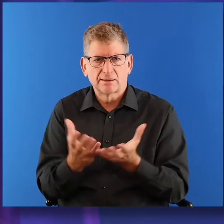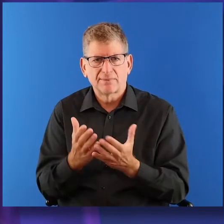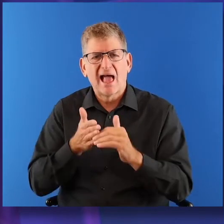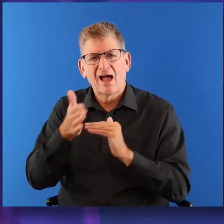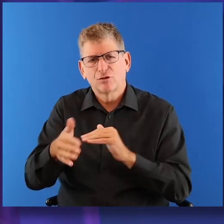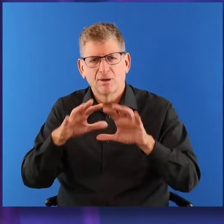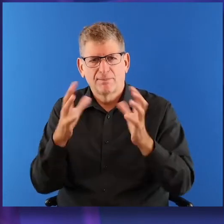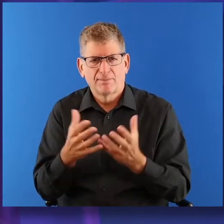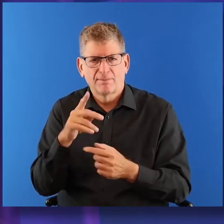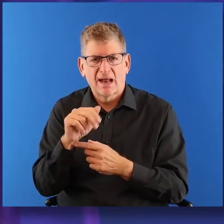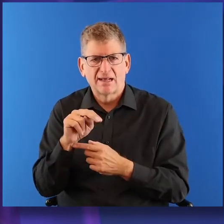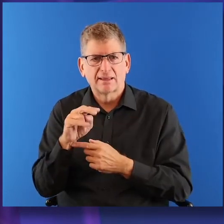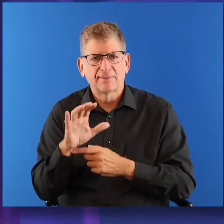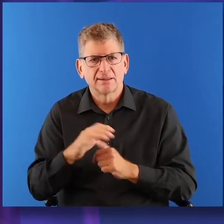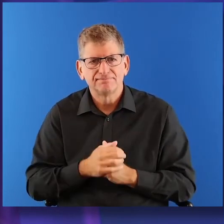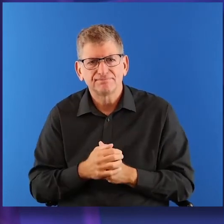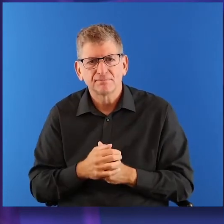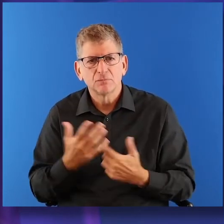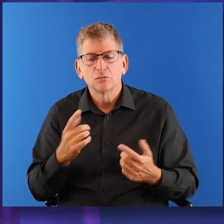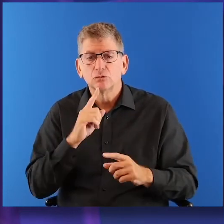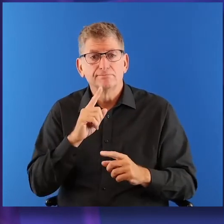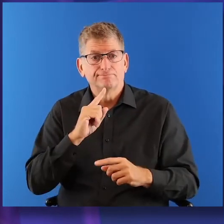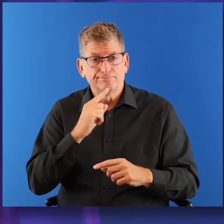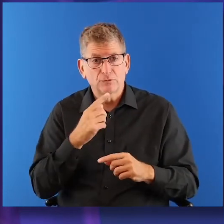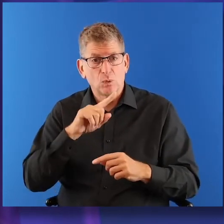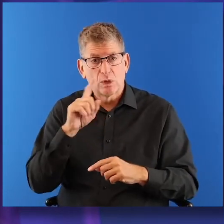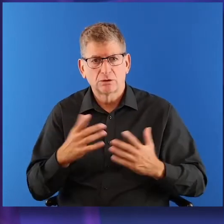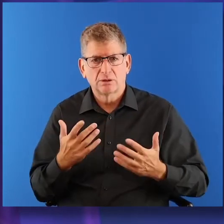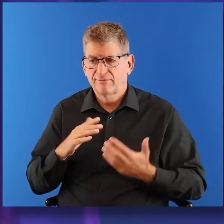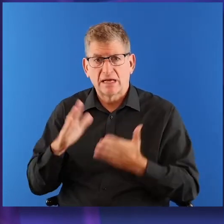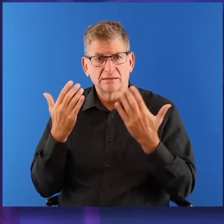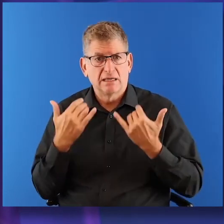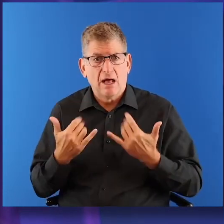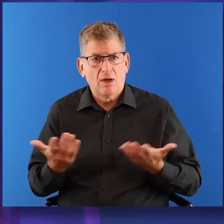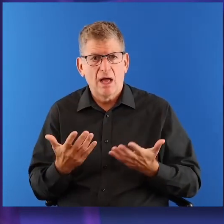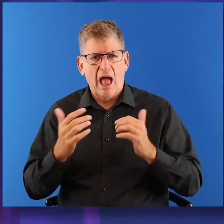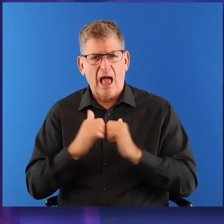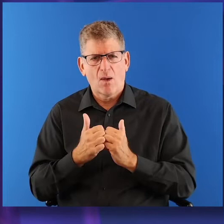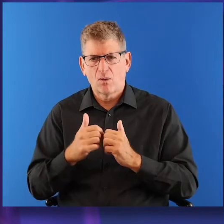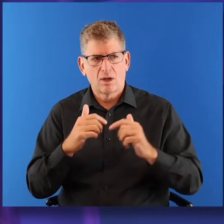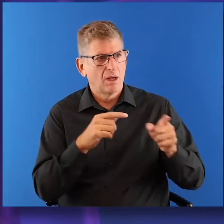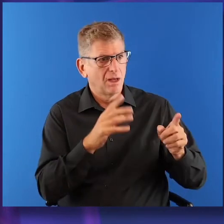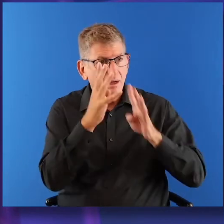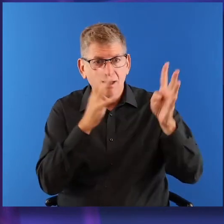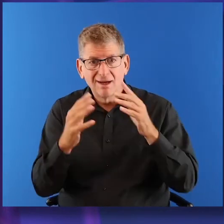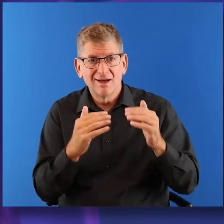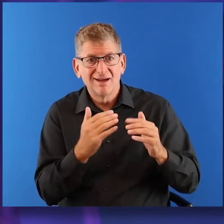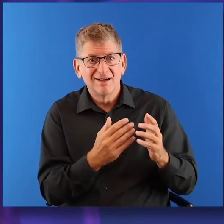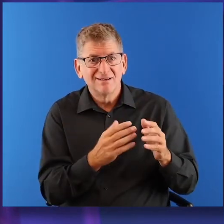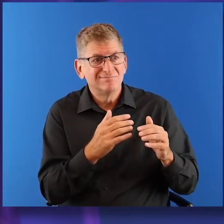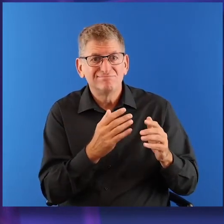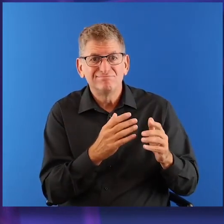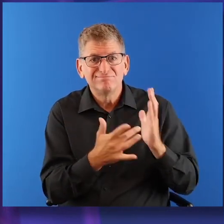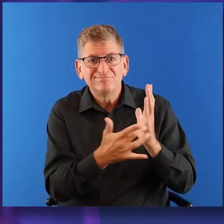The urgent question we now face is how to bring all of these advances together to improve health outcomes,